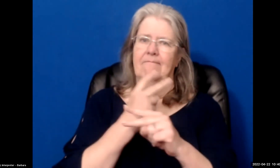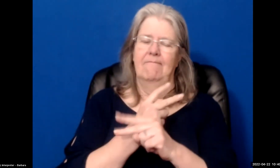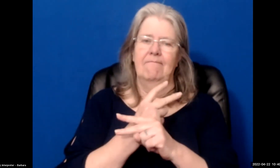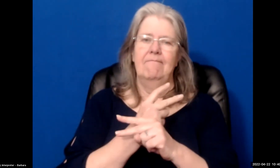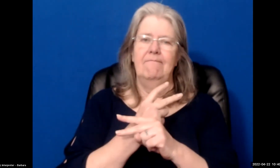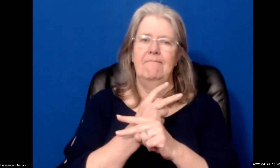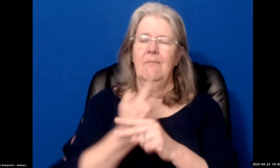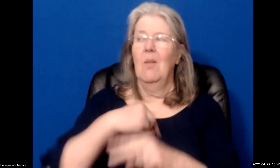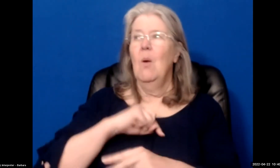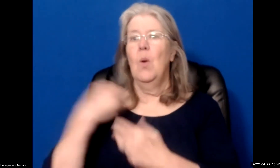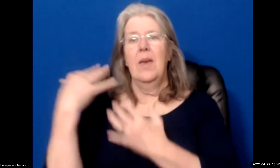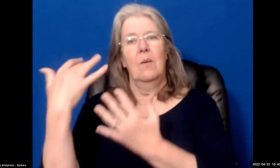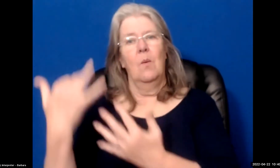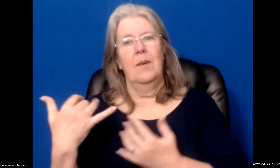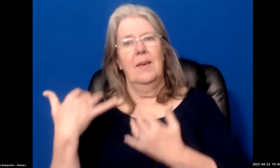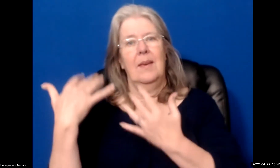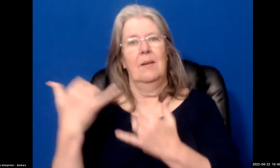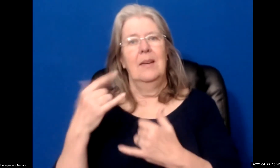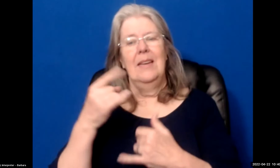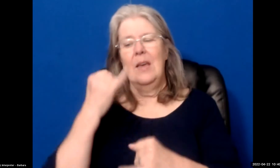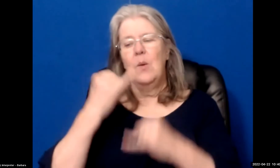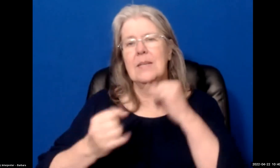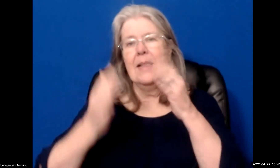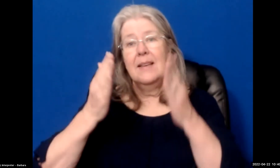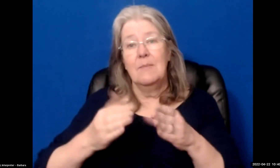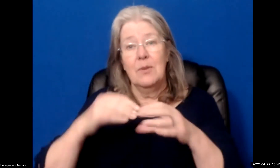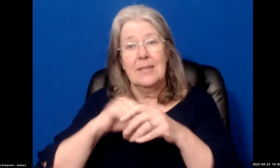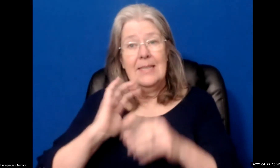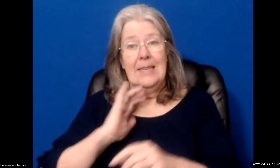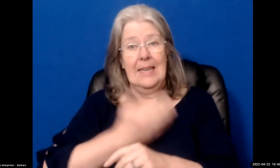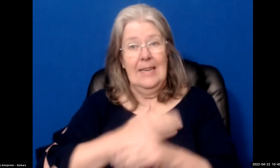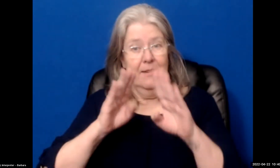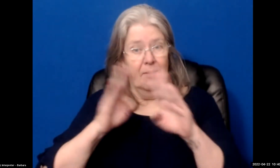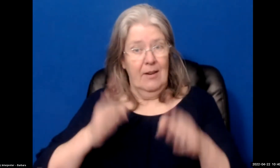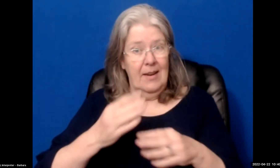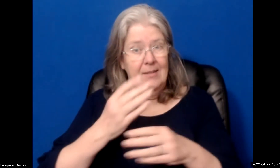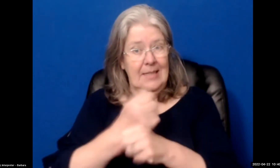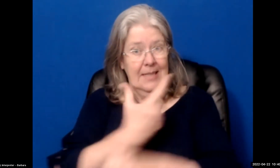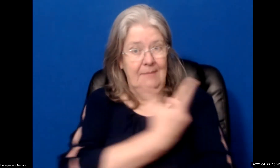waited so long for him, he was the last person on our house to be vaccinated. We had waited so long.